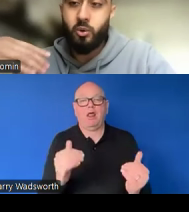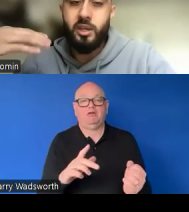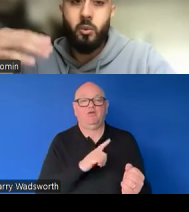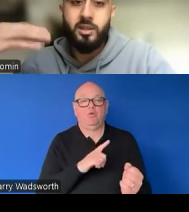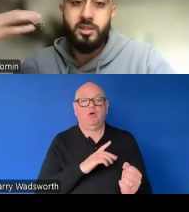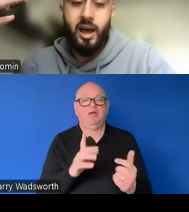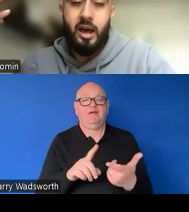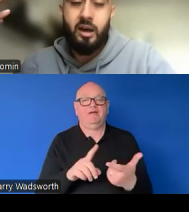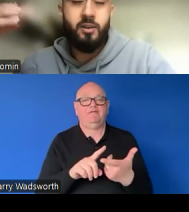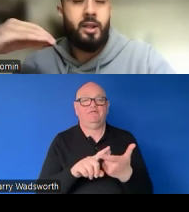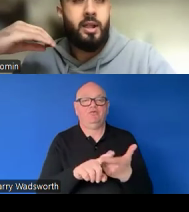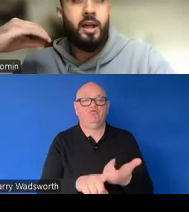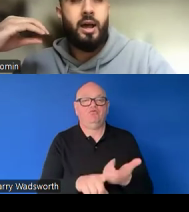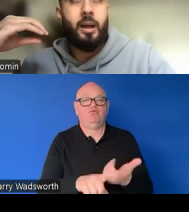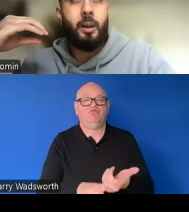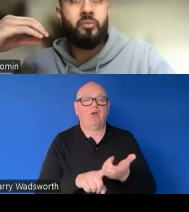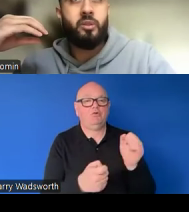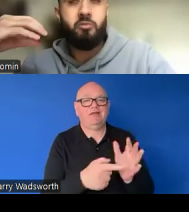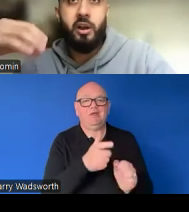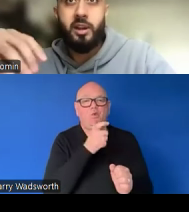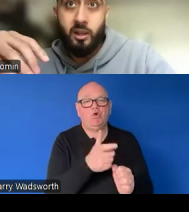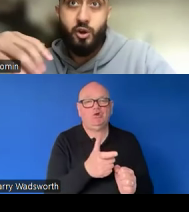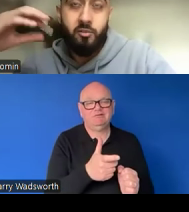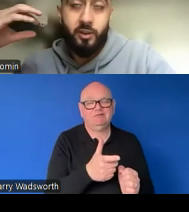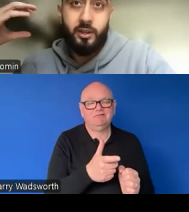or keywords that have very little traffic.